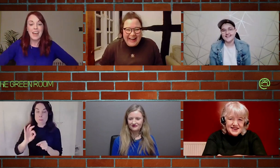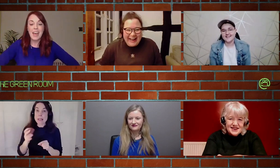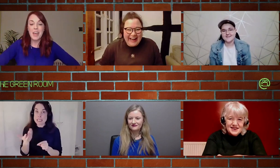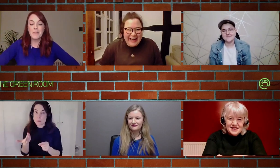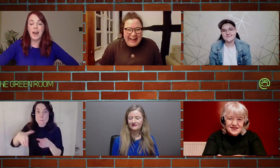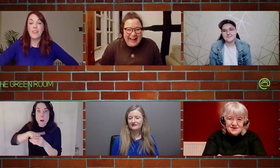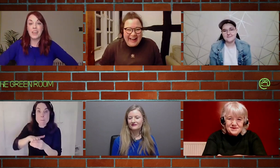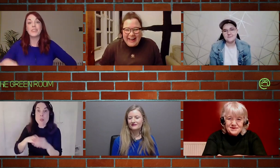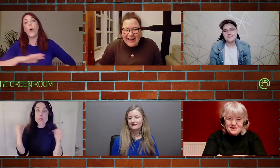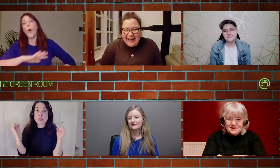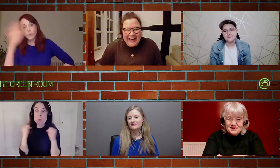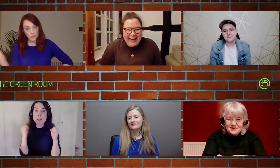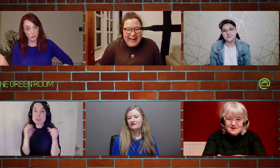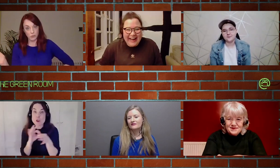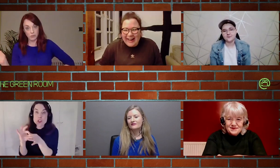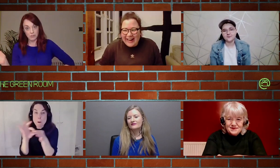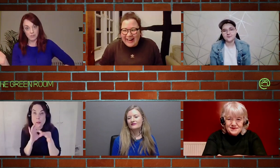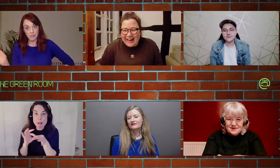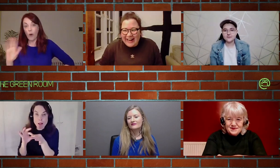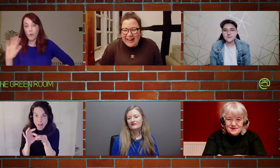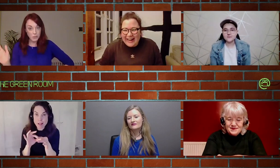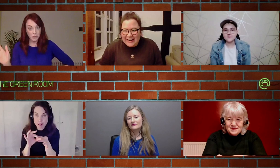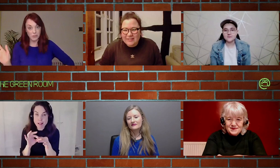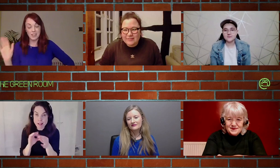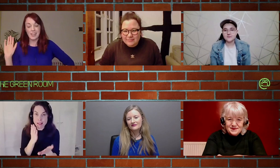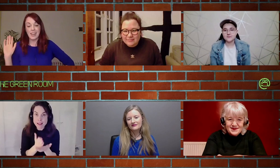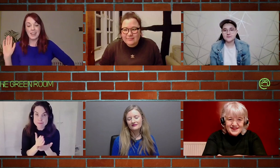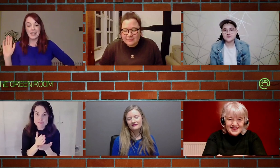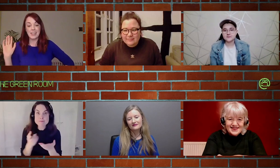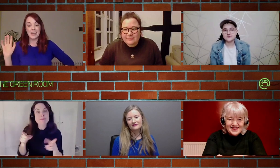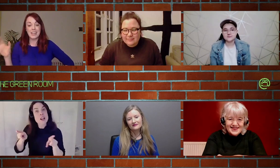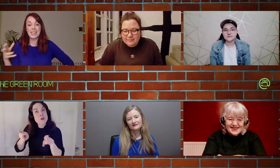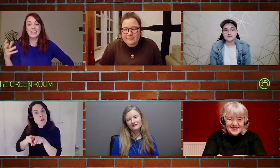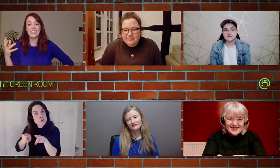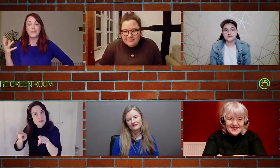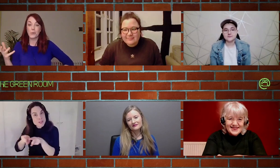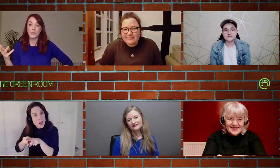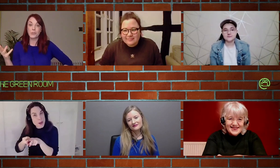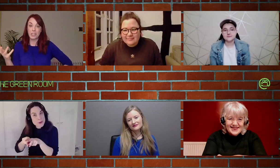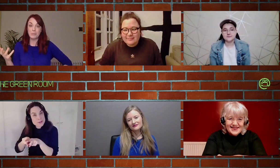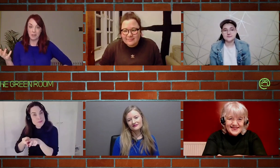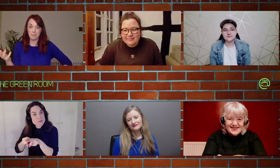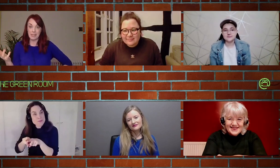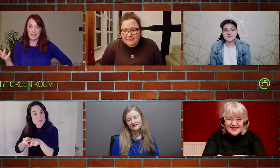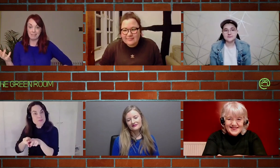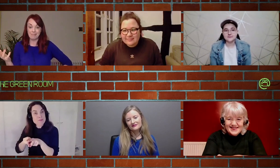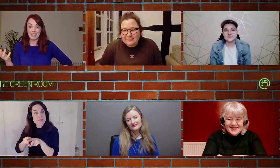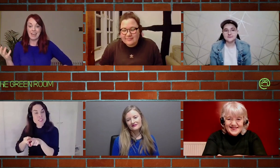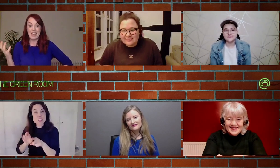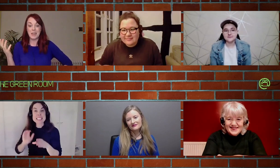And then is also in the Royal Shakespeare Company